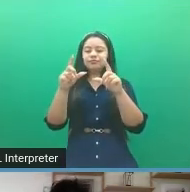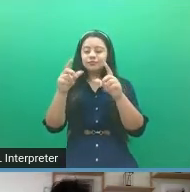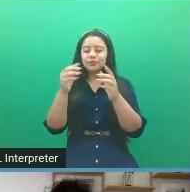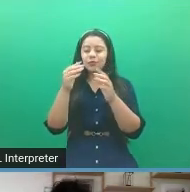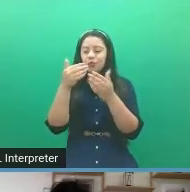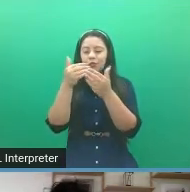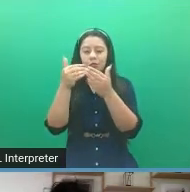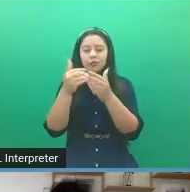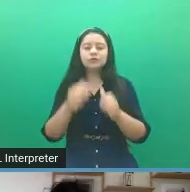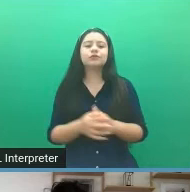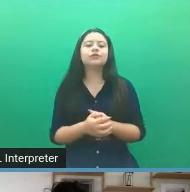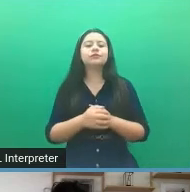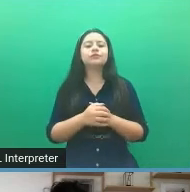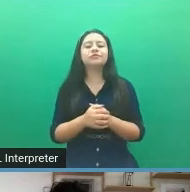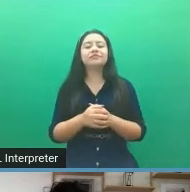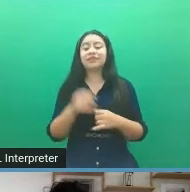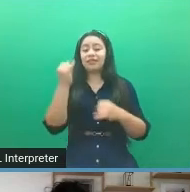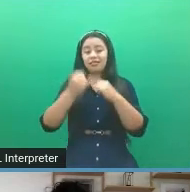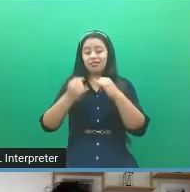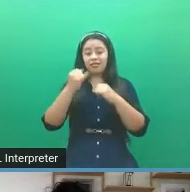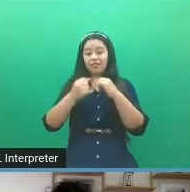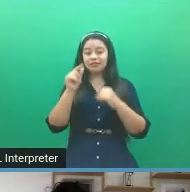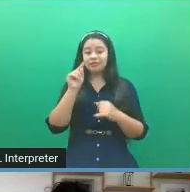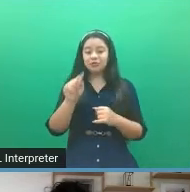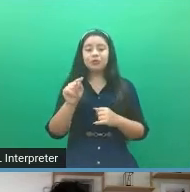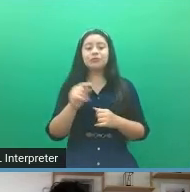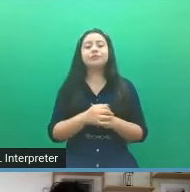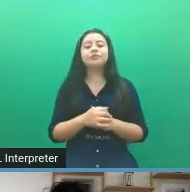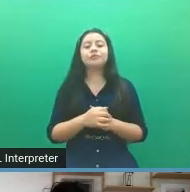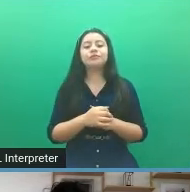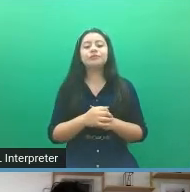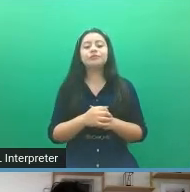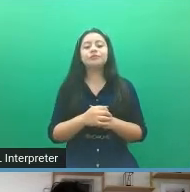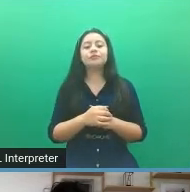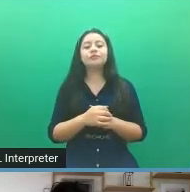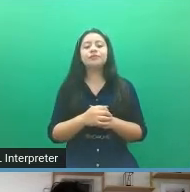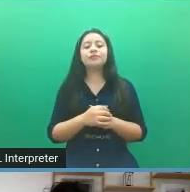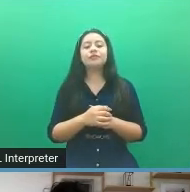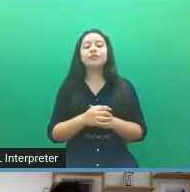bottom point here is kind of what we've gotten to. This is a session on digital collections we spent